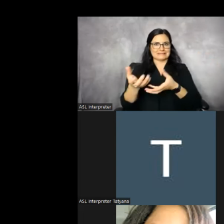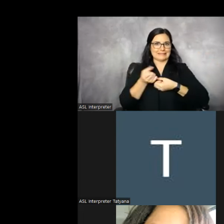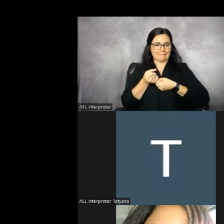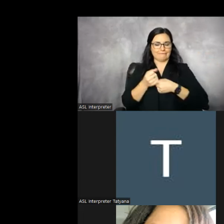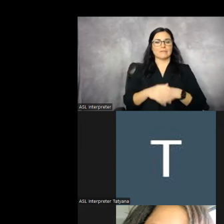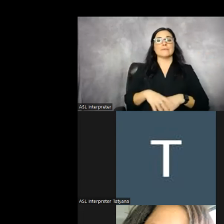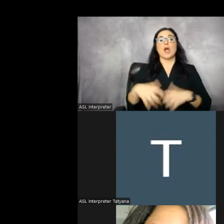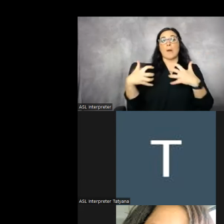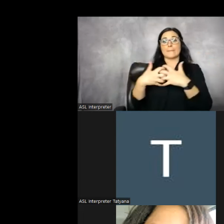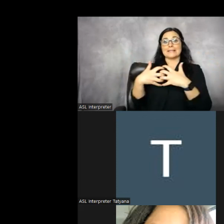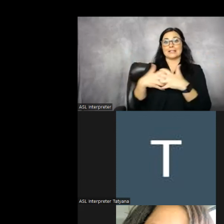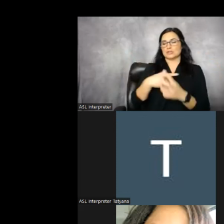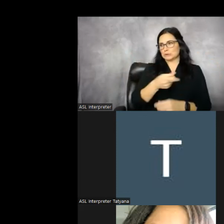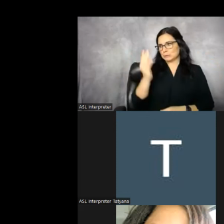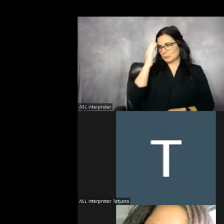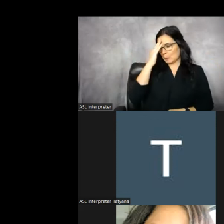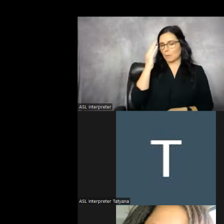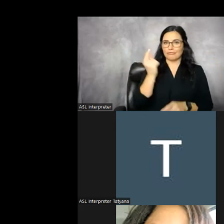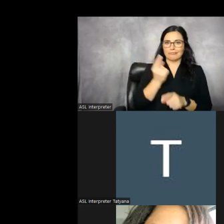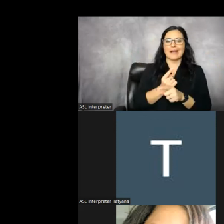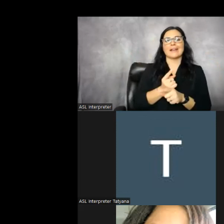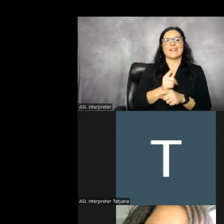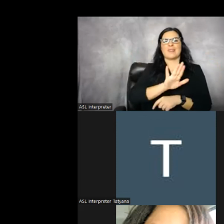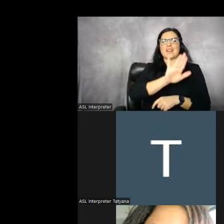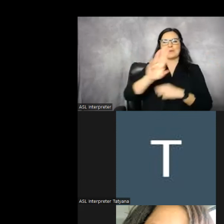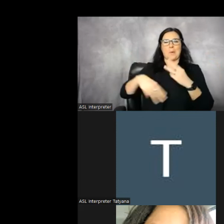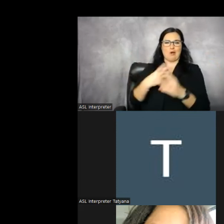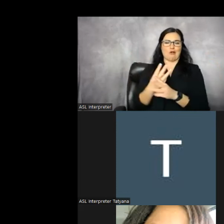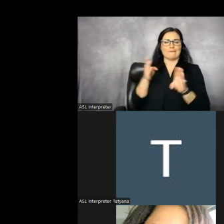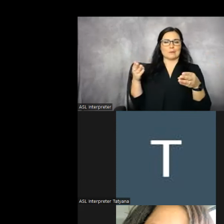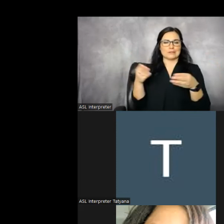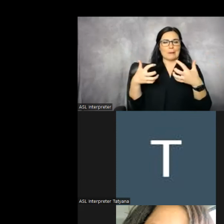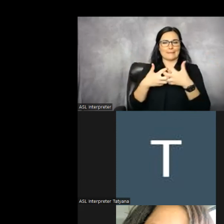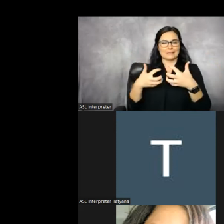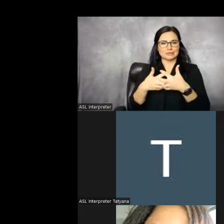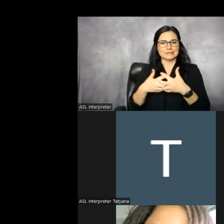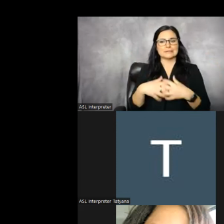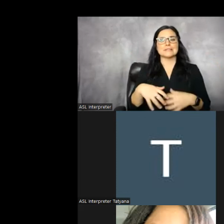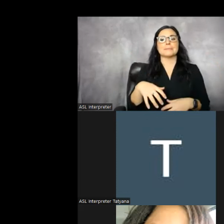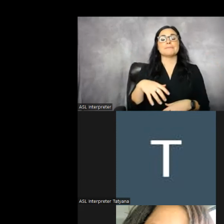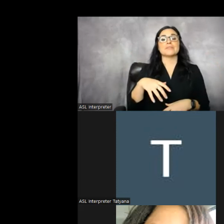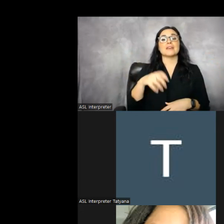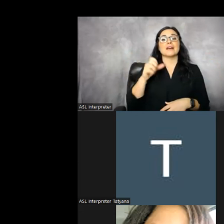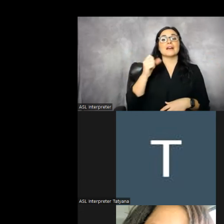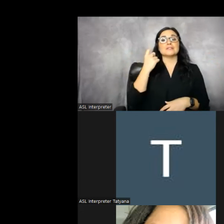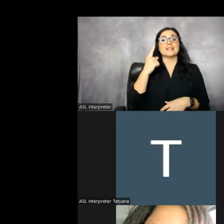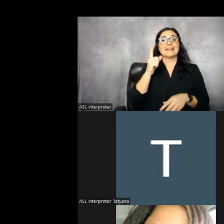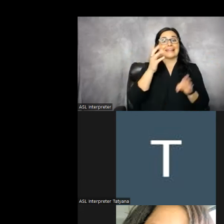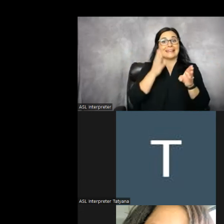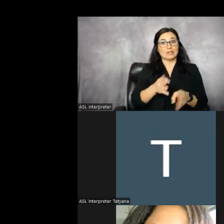as most of you probably know, right? This is kind of the world you live in every day -- is individualized accommodations, they're reactive.